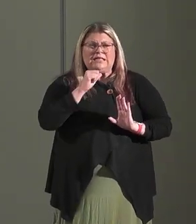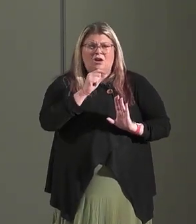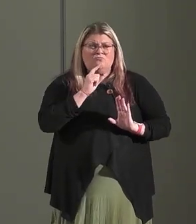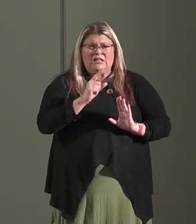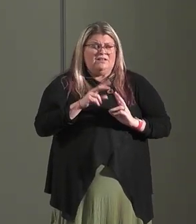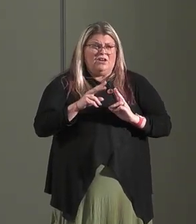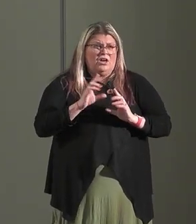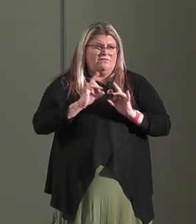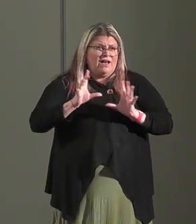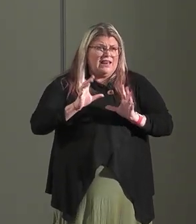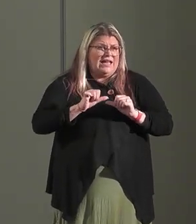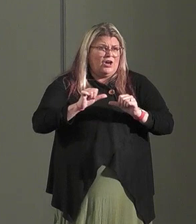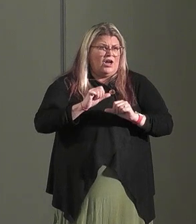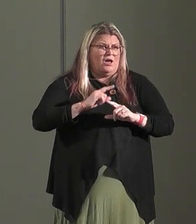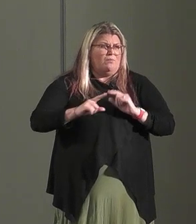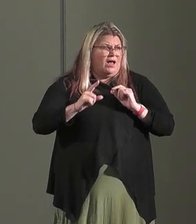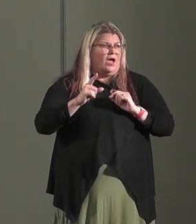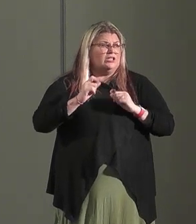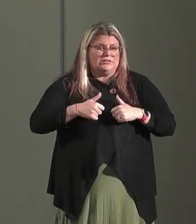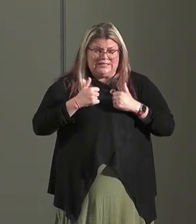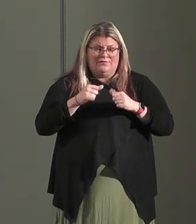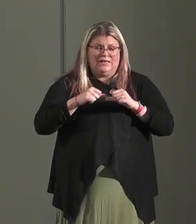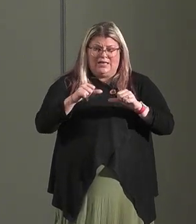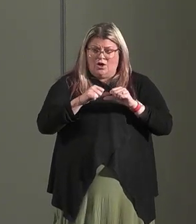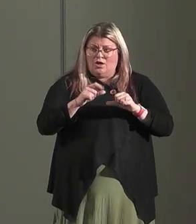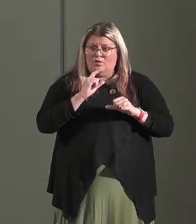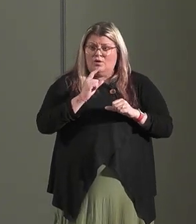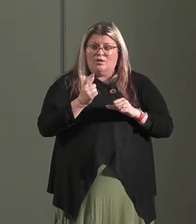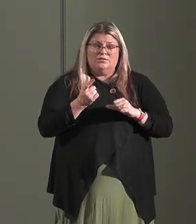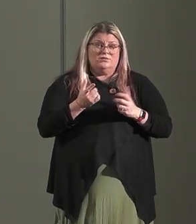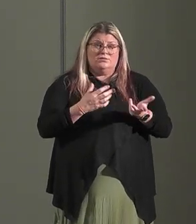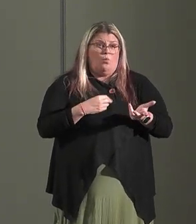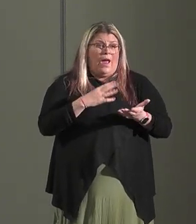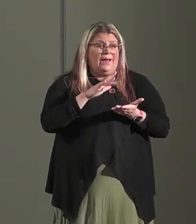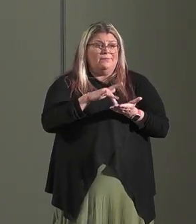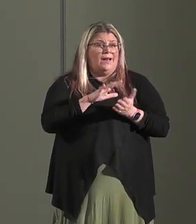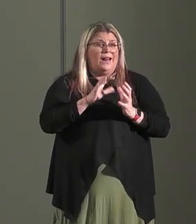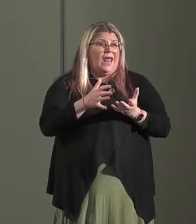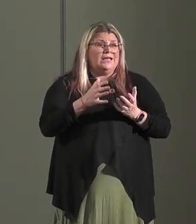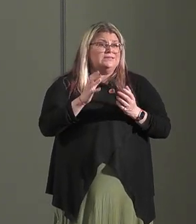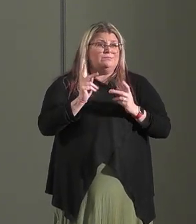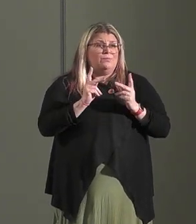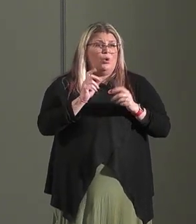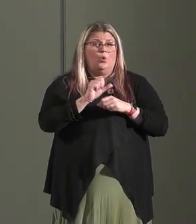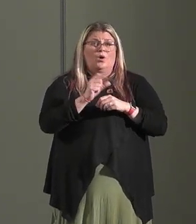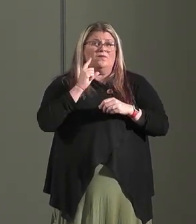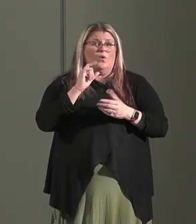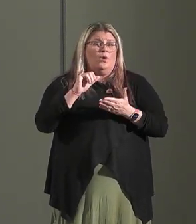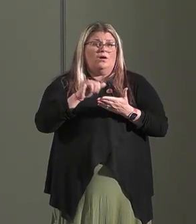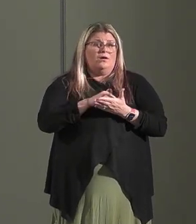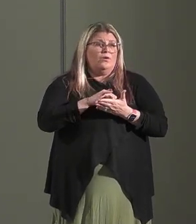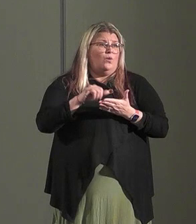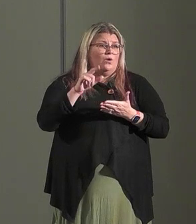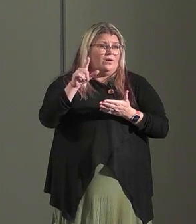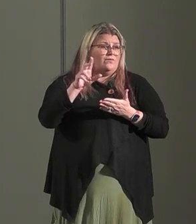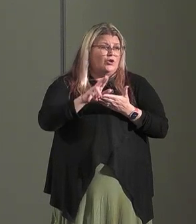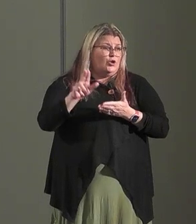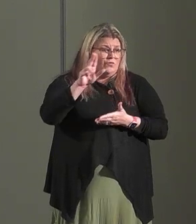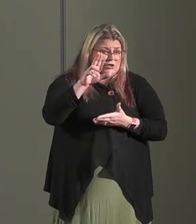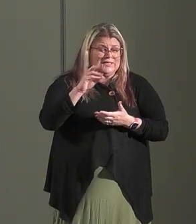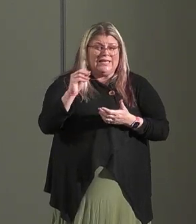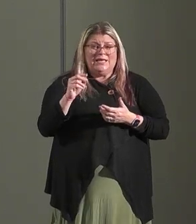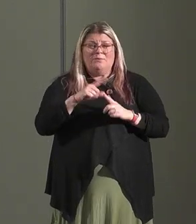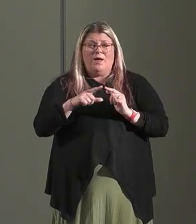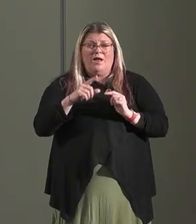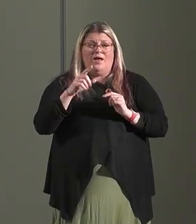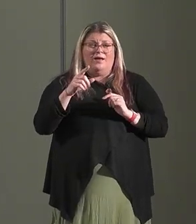anywhere there is a bunch of middle-class white folks that work at Syracuse University. Folks